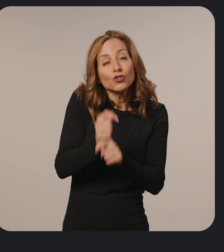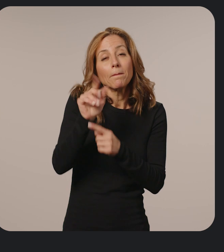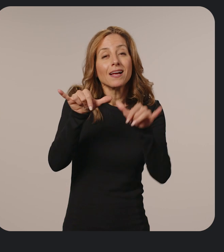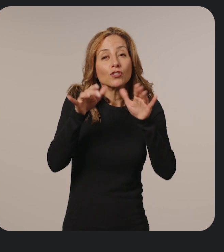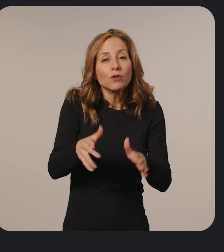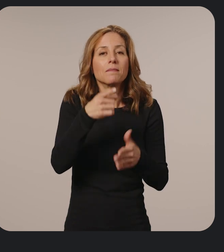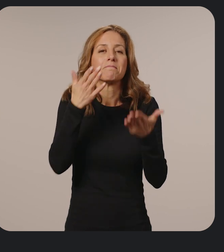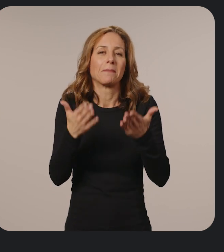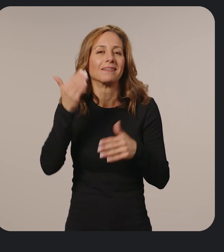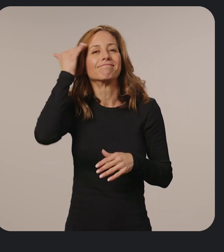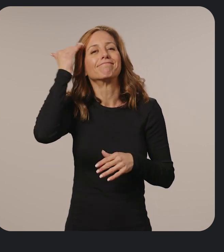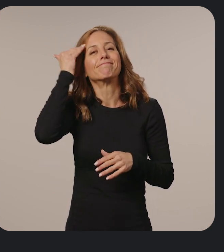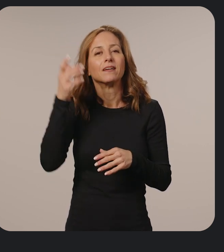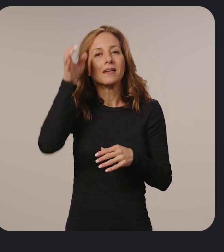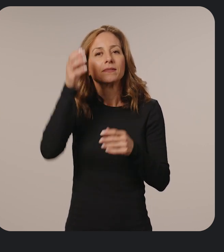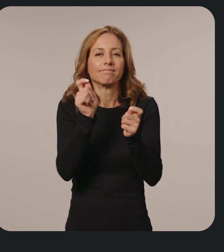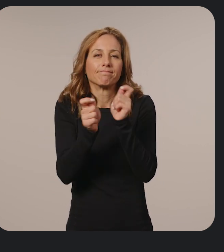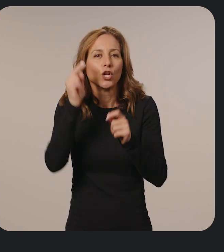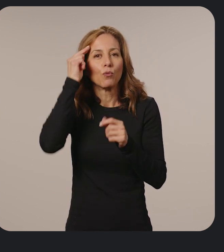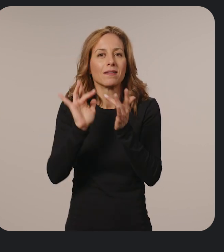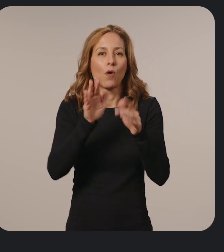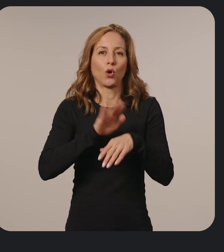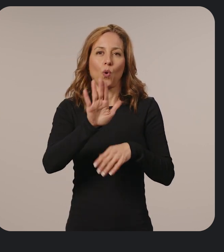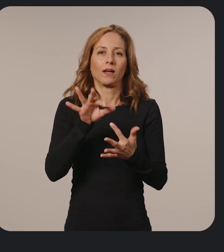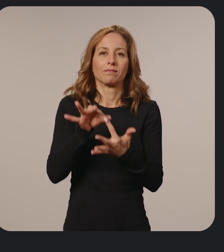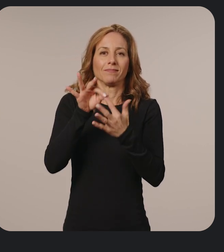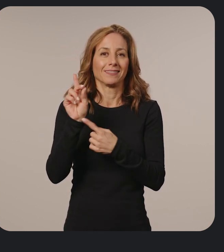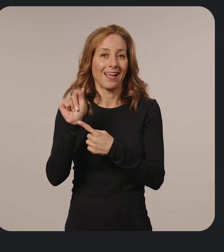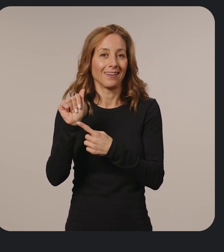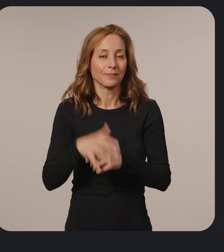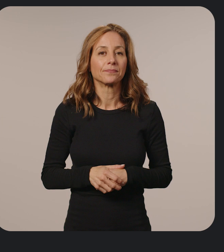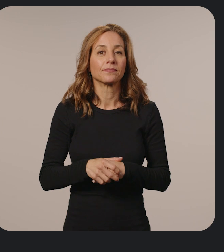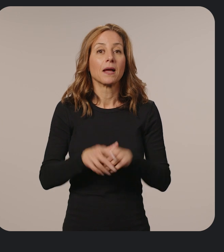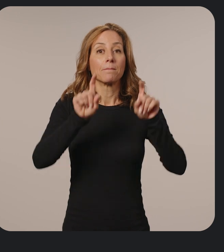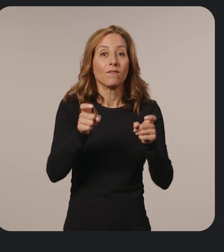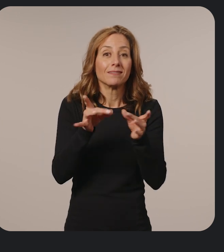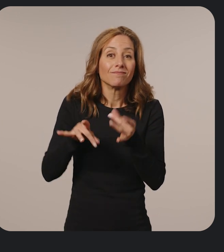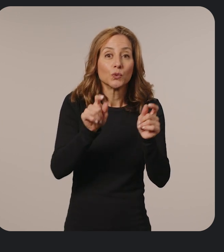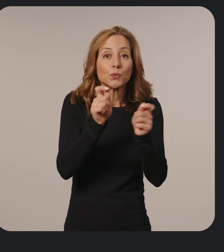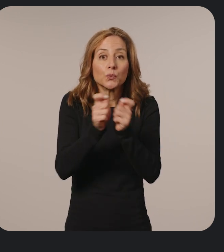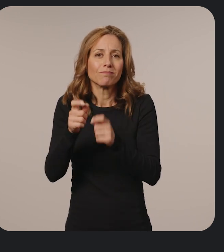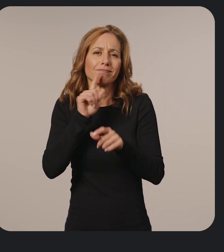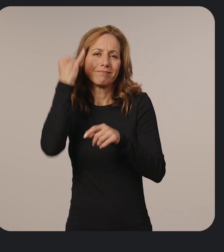of fine tuning a neural network on your own custom data. Parameter efficient tuning is similar to fine tuning but with one major difference.